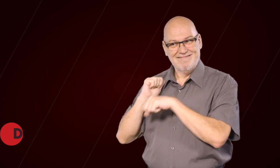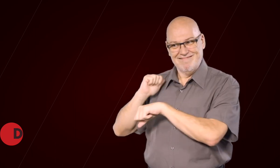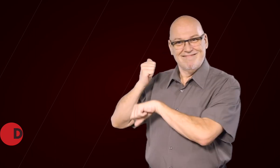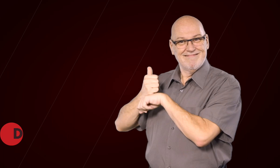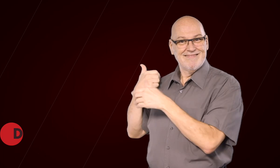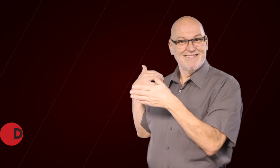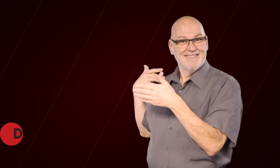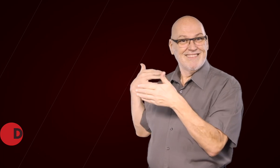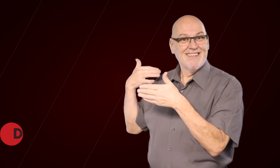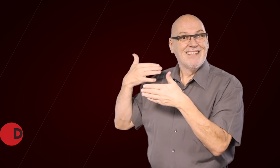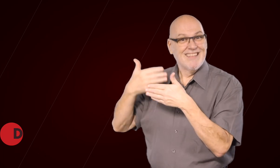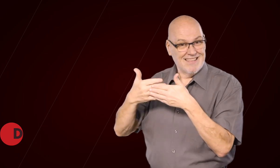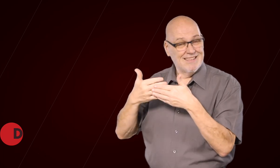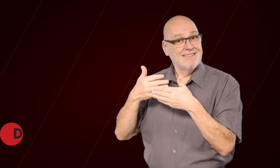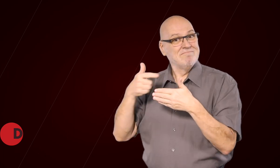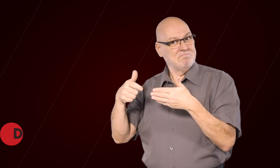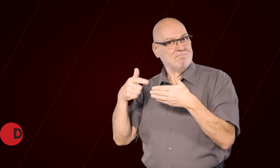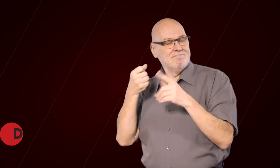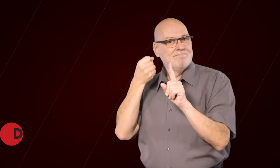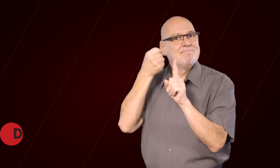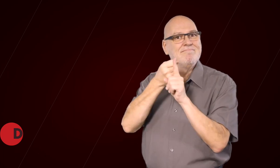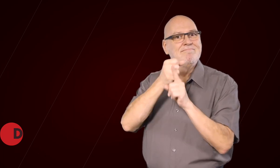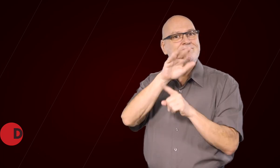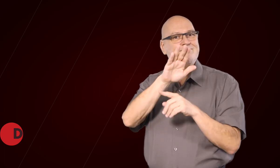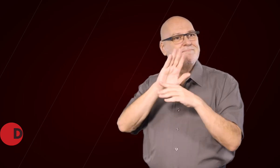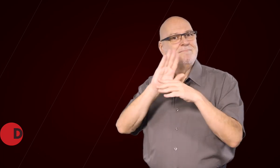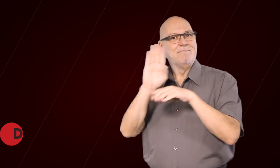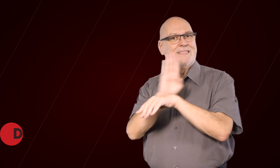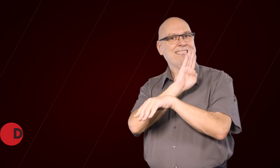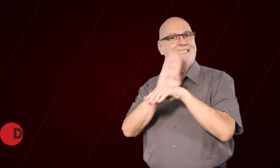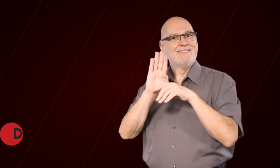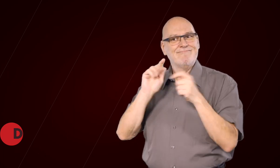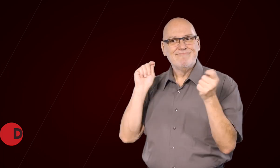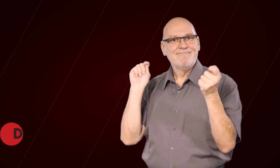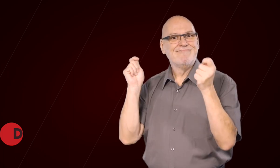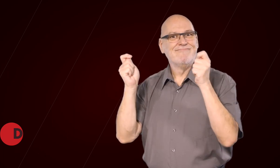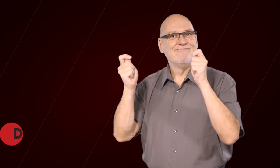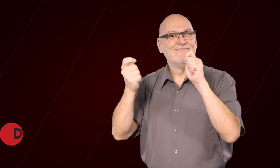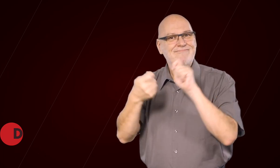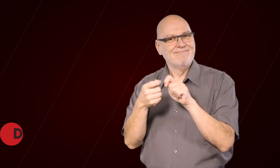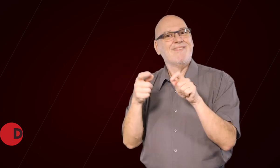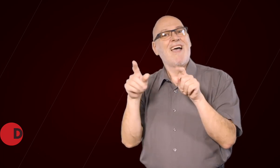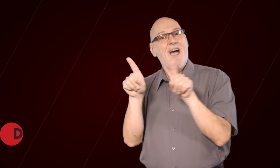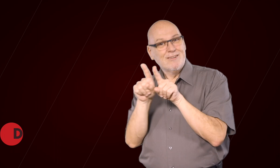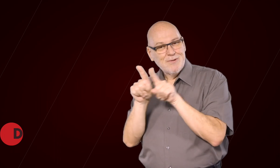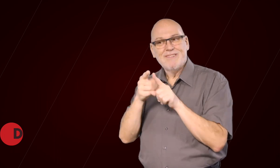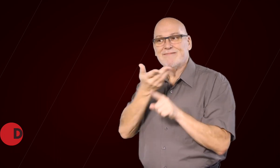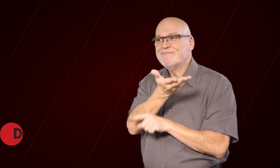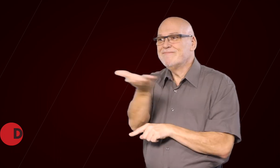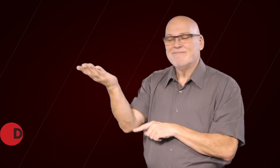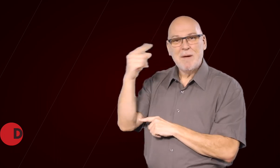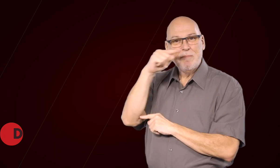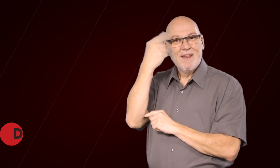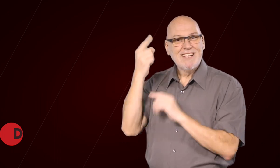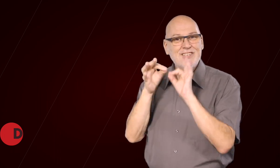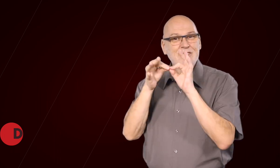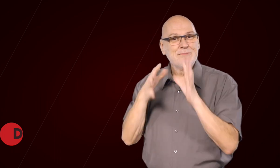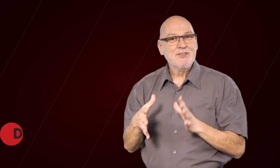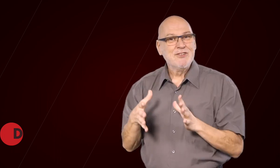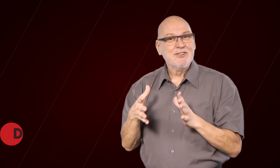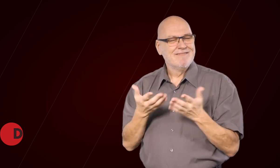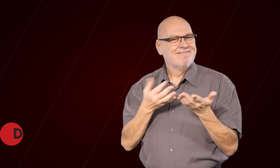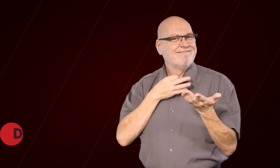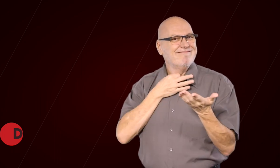have impacted your business and Black interpreters?